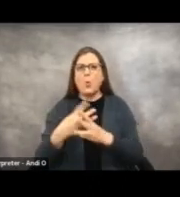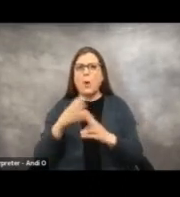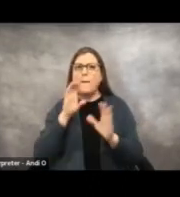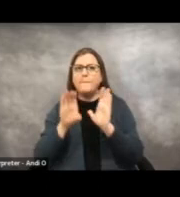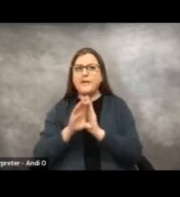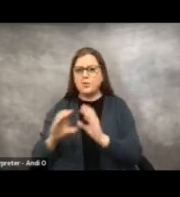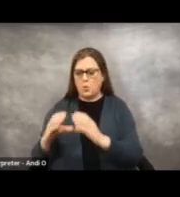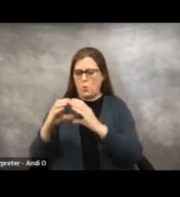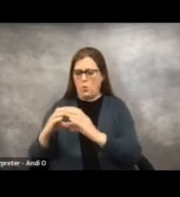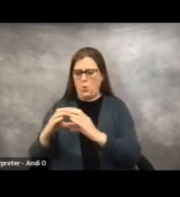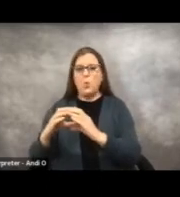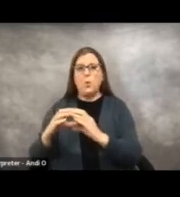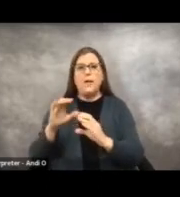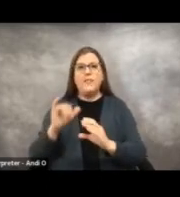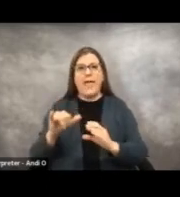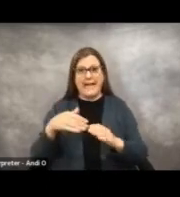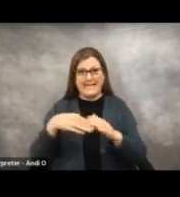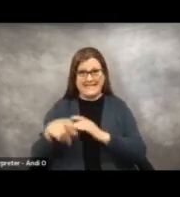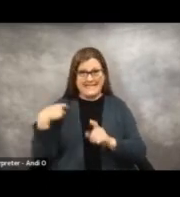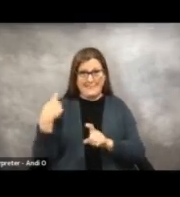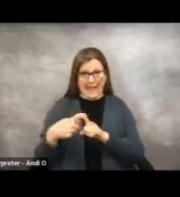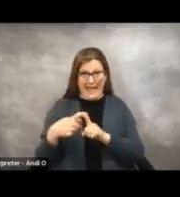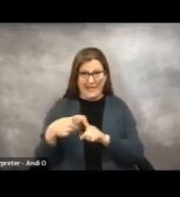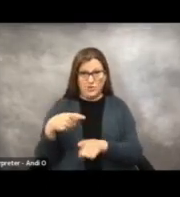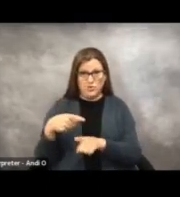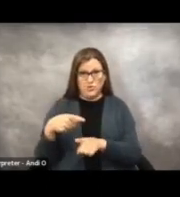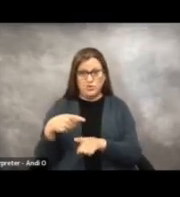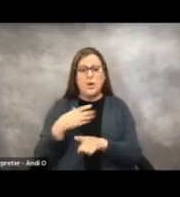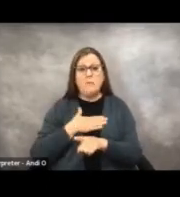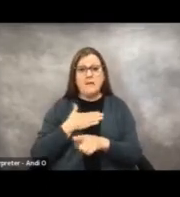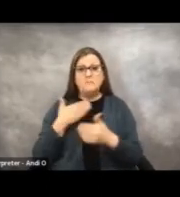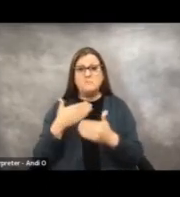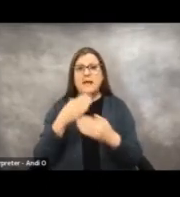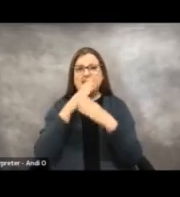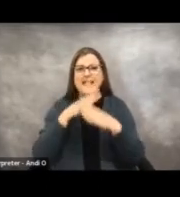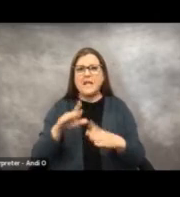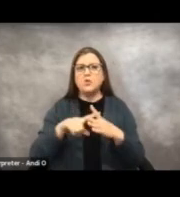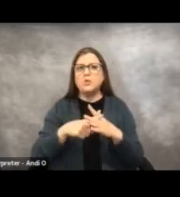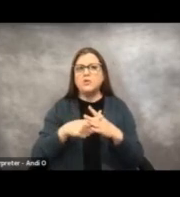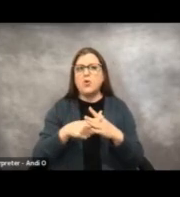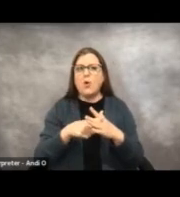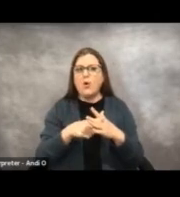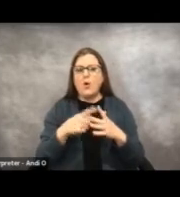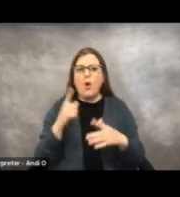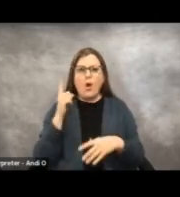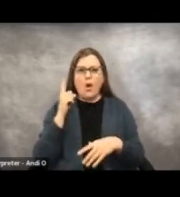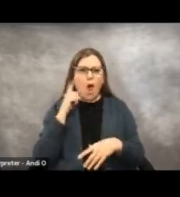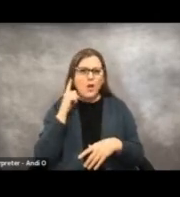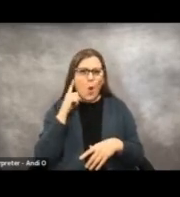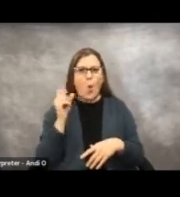Spanish channel once you are in the Spanish channel, please silence the original audio if not, you're going to hear the English and Spanish. Se puede